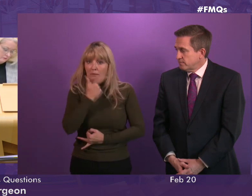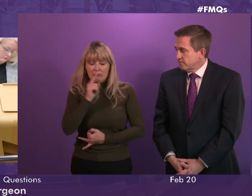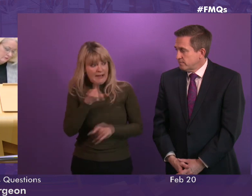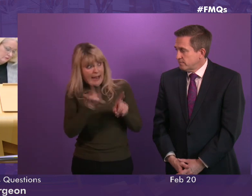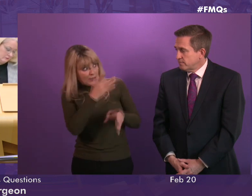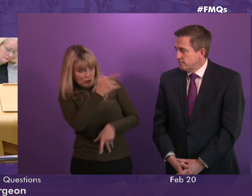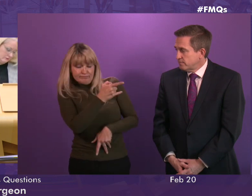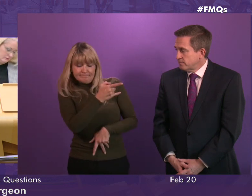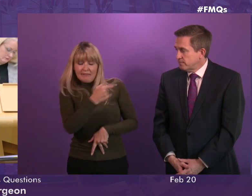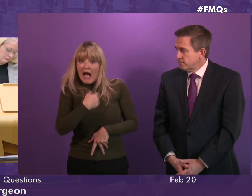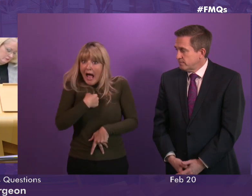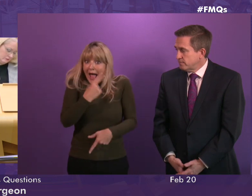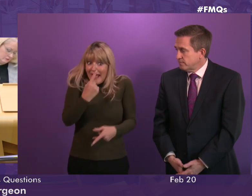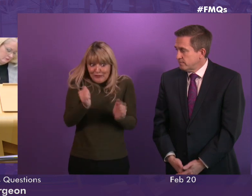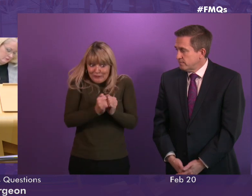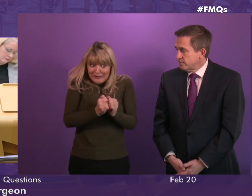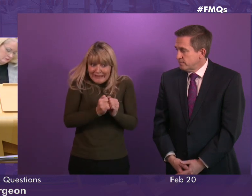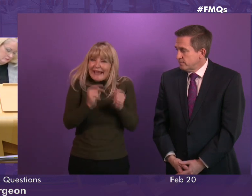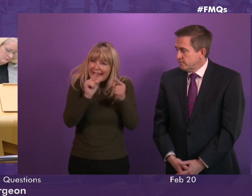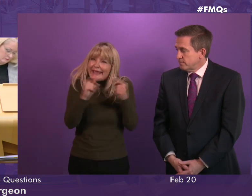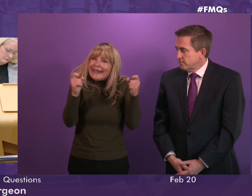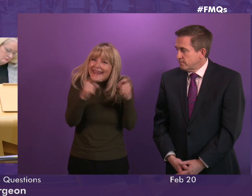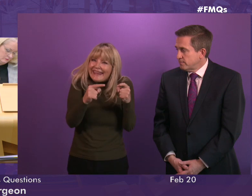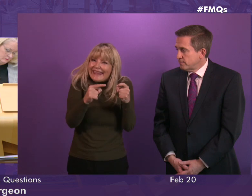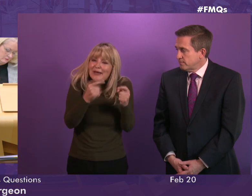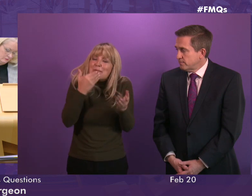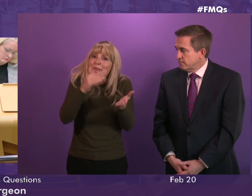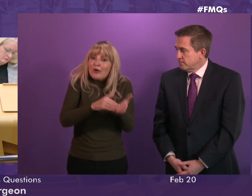is a place for e-booking systems, but we must encourage health boards to ensure that, when